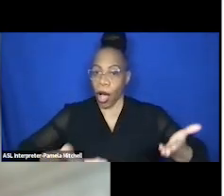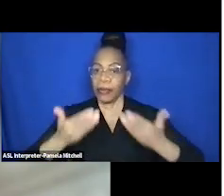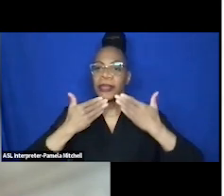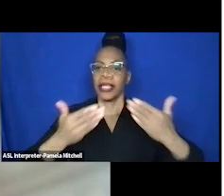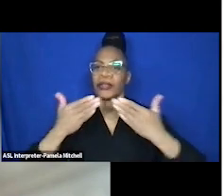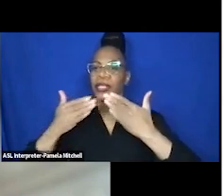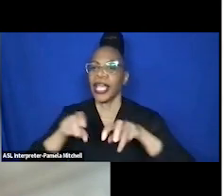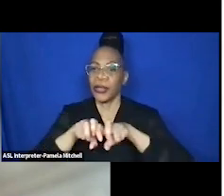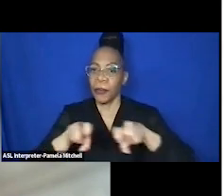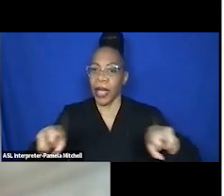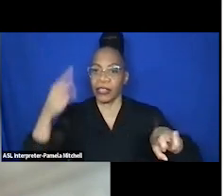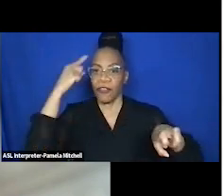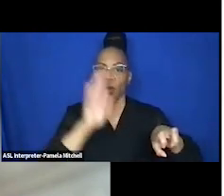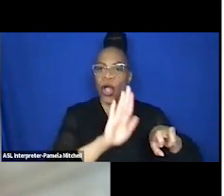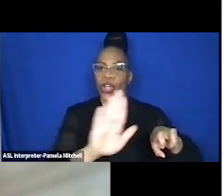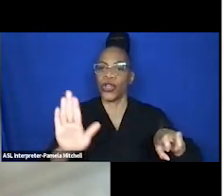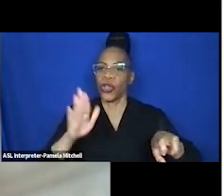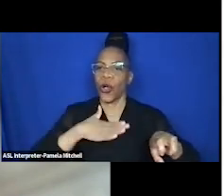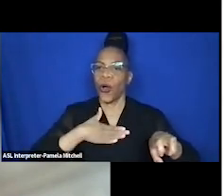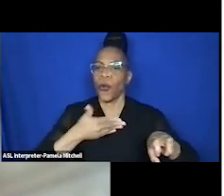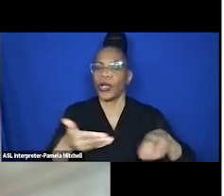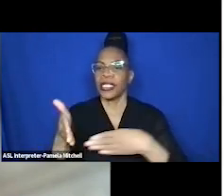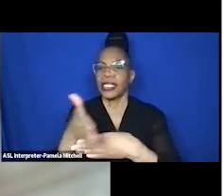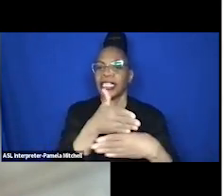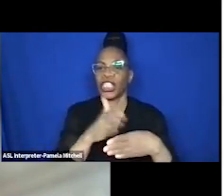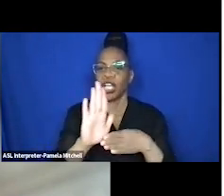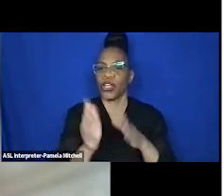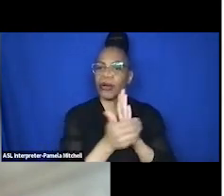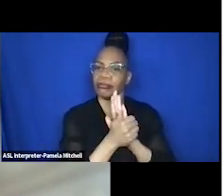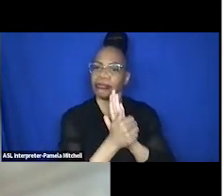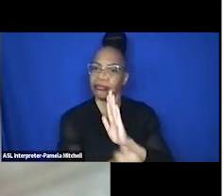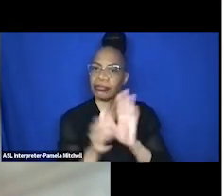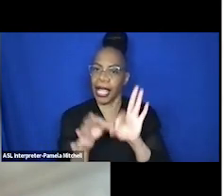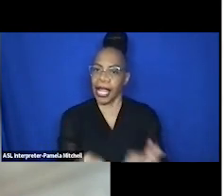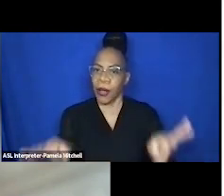to share your expertise on this important topic. So now, I will turn it back over to Pam.